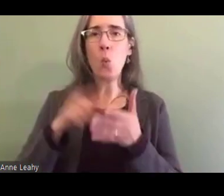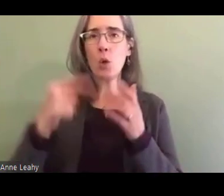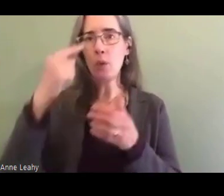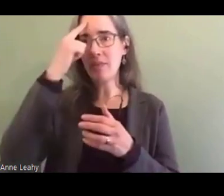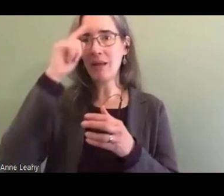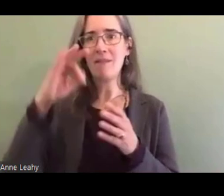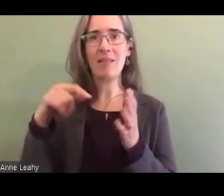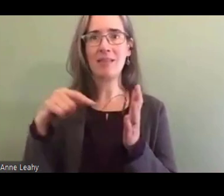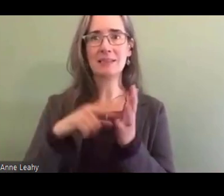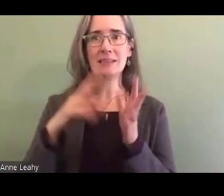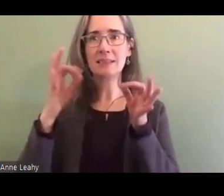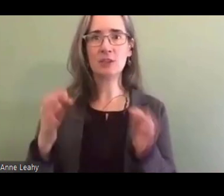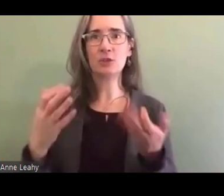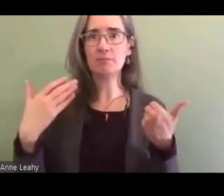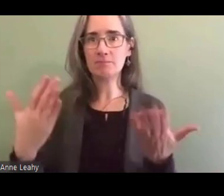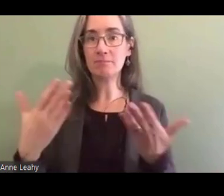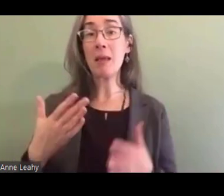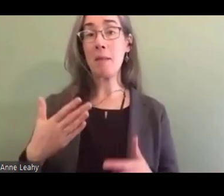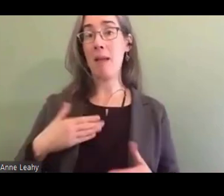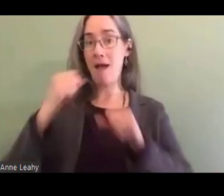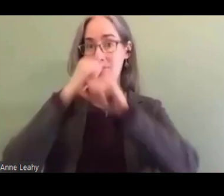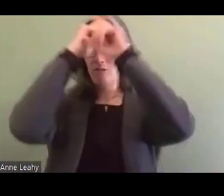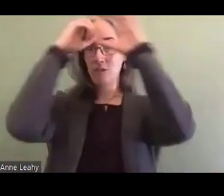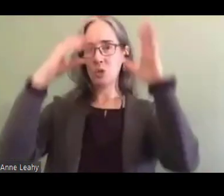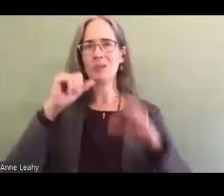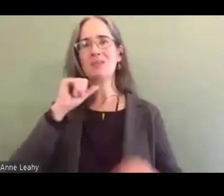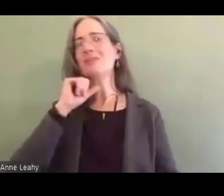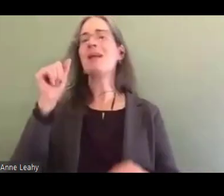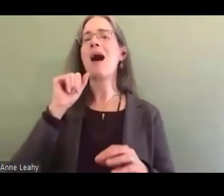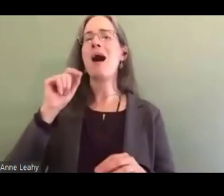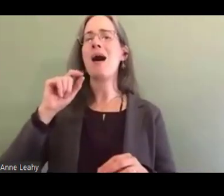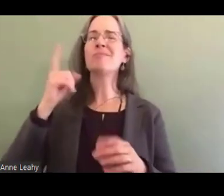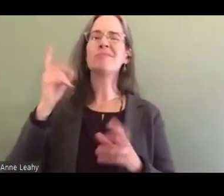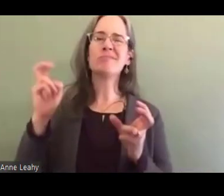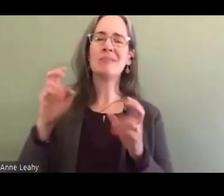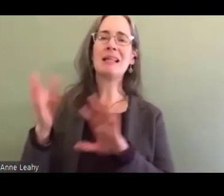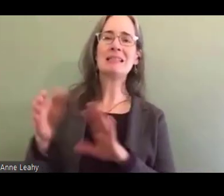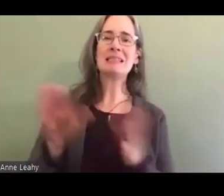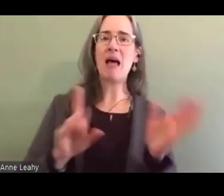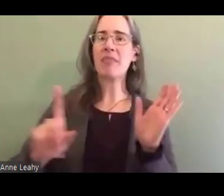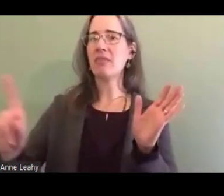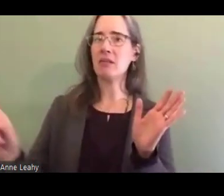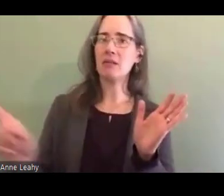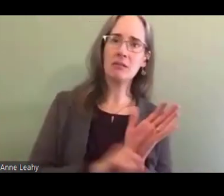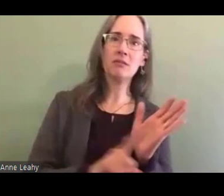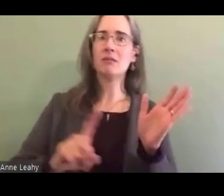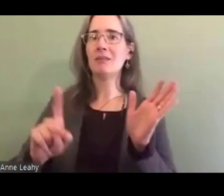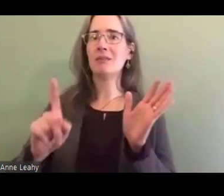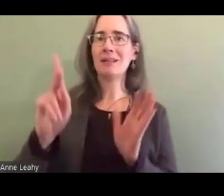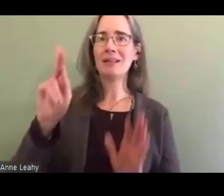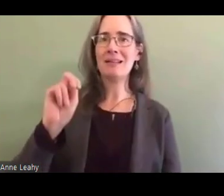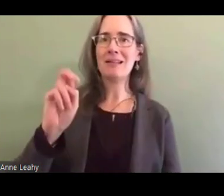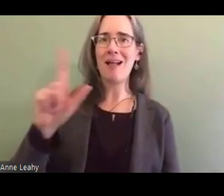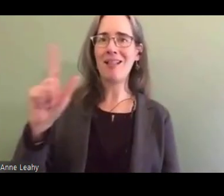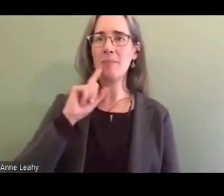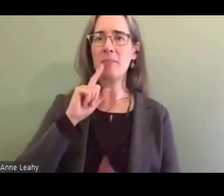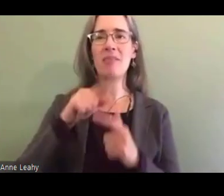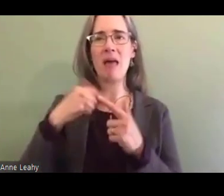And in my view it is not the death knell of course for this issue, but we have a lot of work to do.